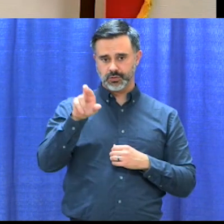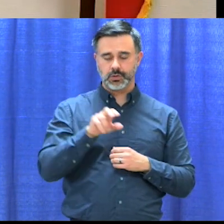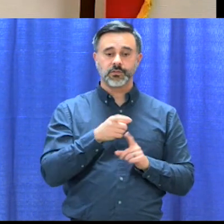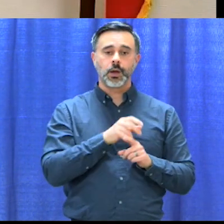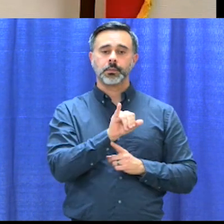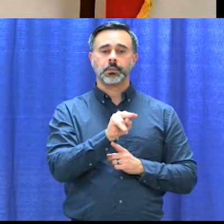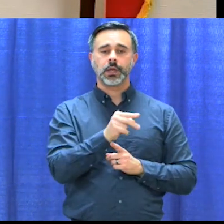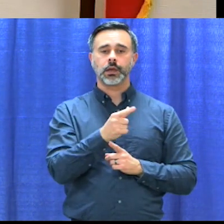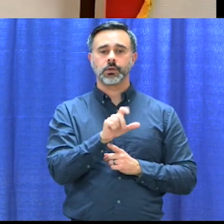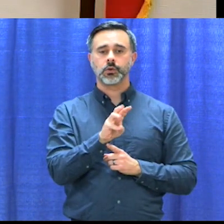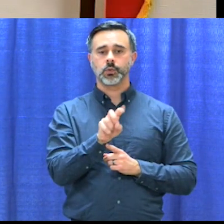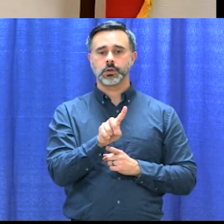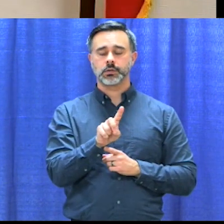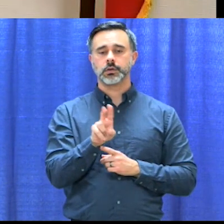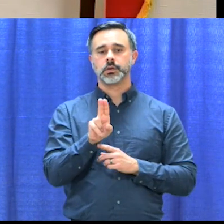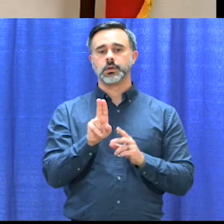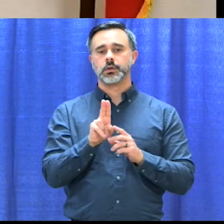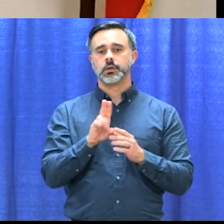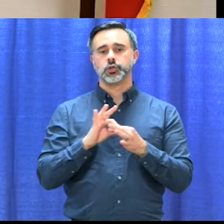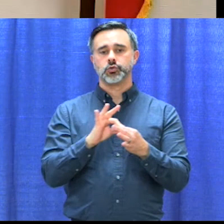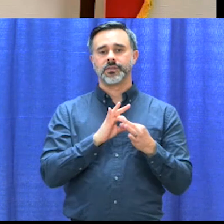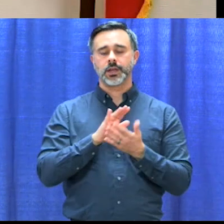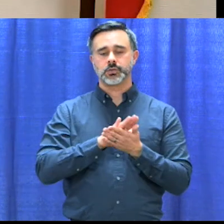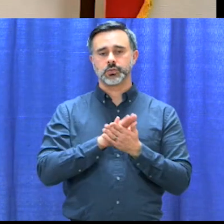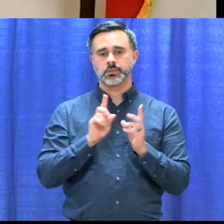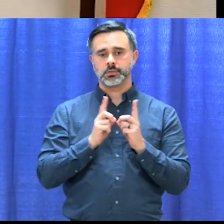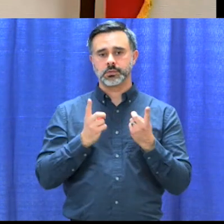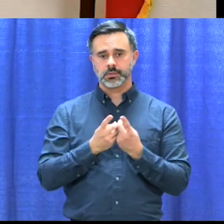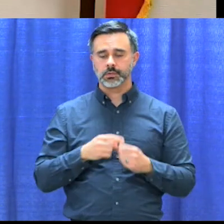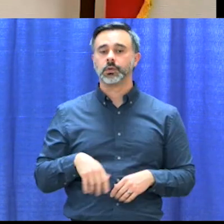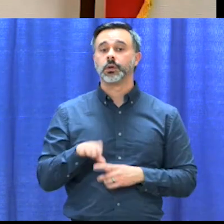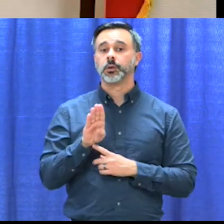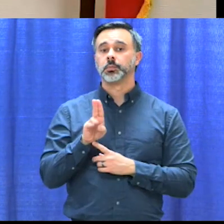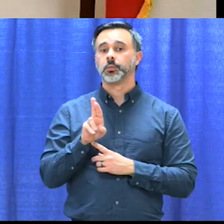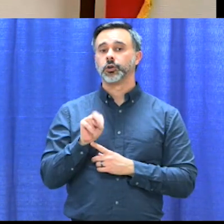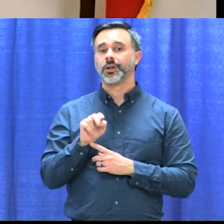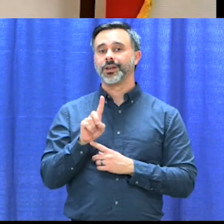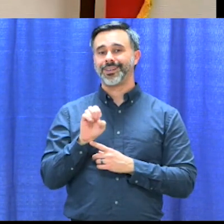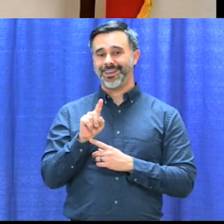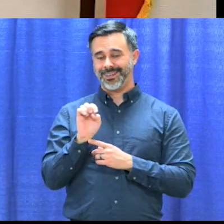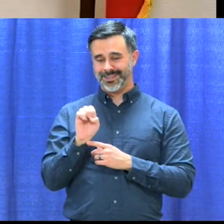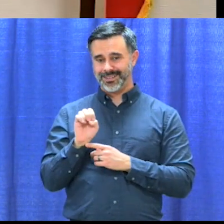District. We are pleased to have Bernadette Lucas who will provide some context for us. Ms. Lucas.